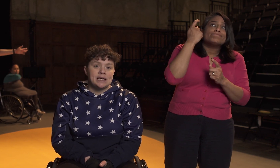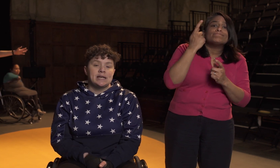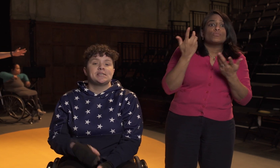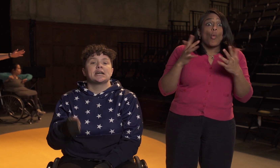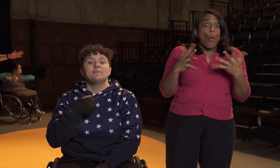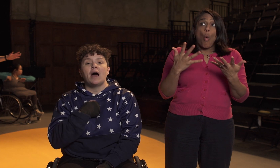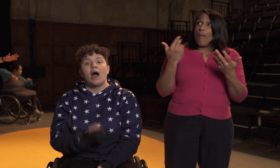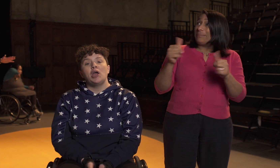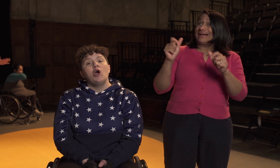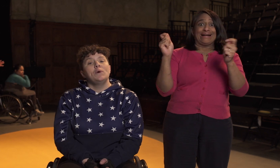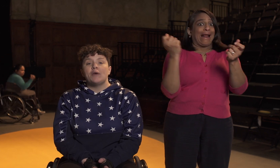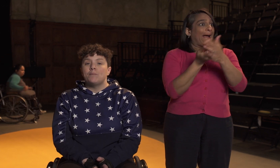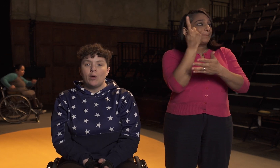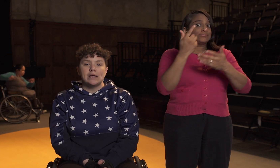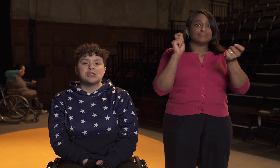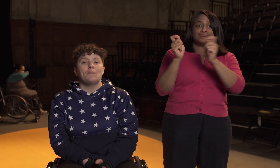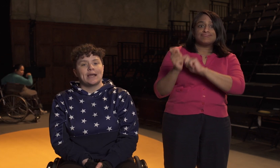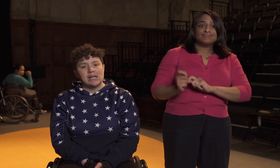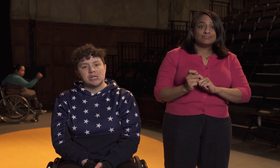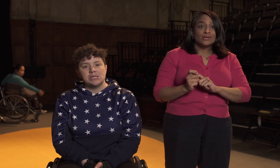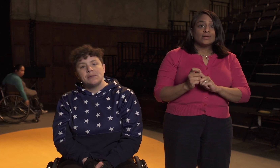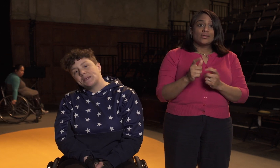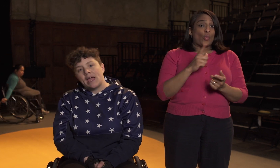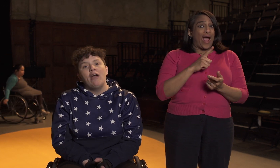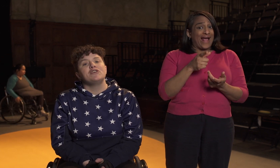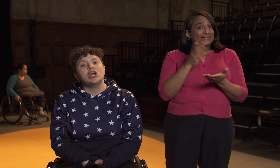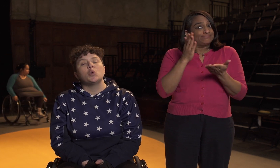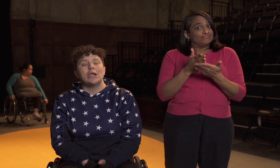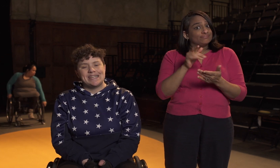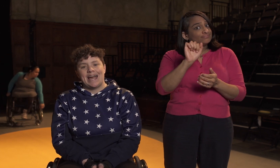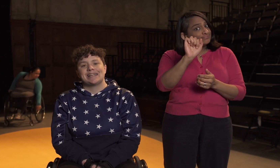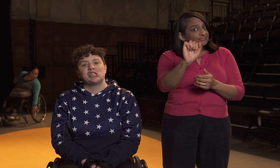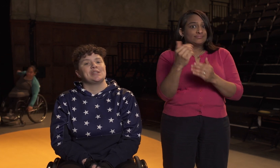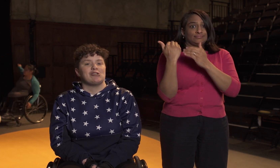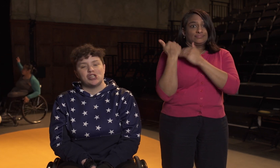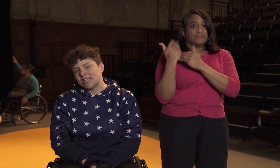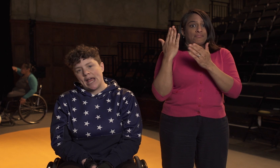to comply with employer’s obligations biscuit for the Equality Act 2010.